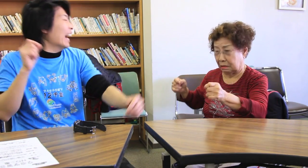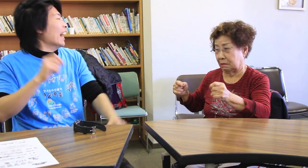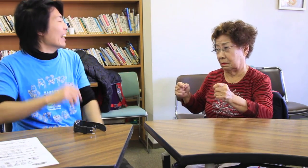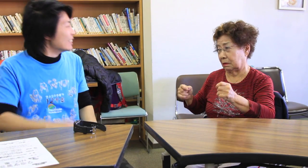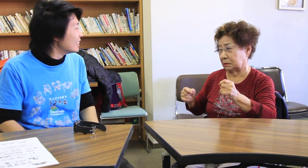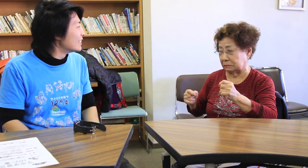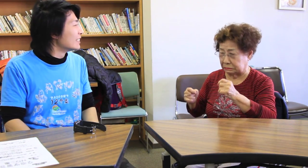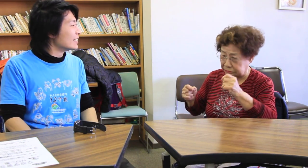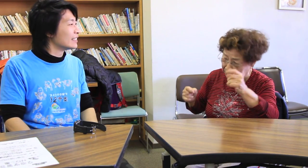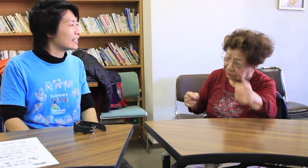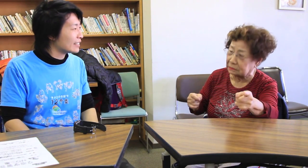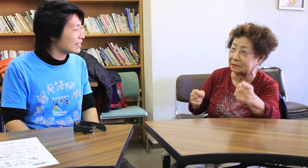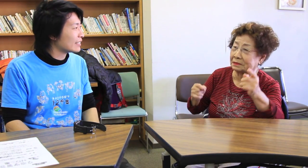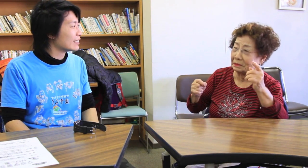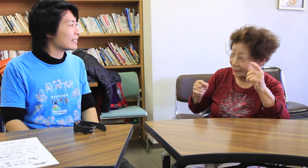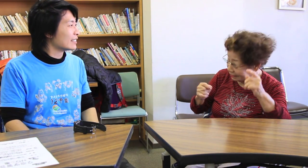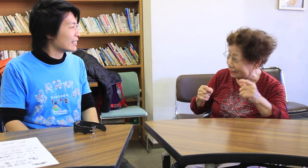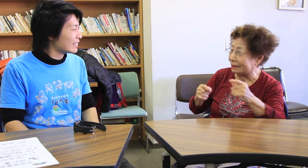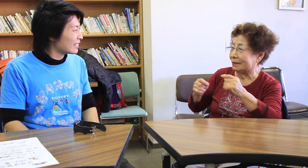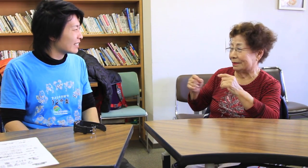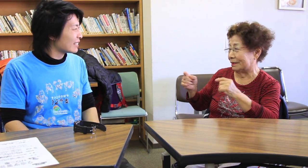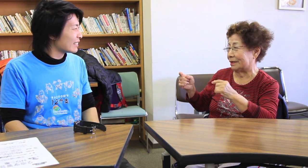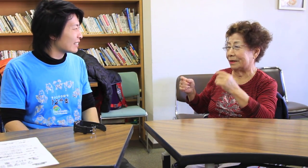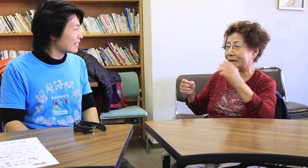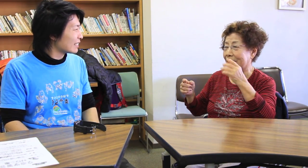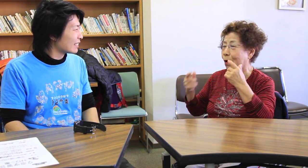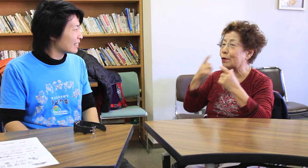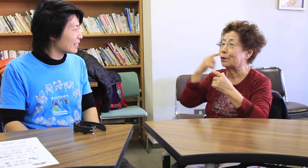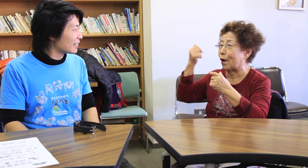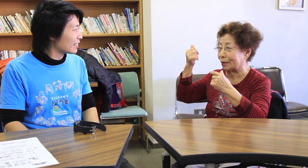It took so long!